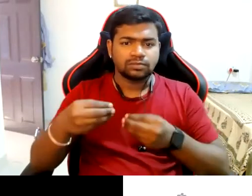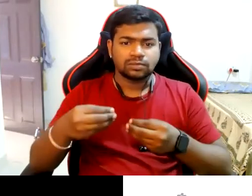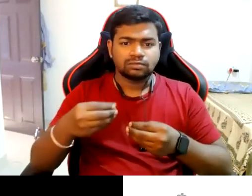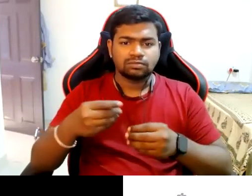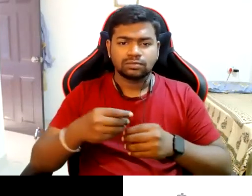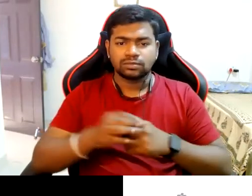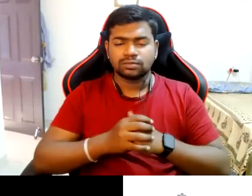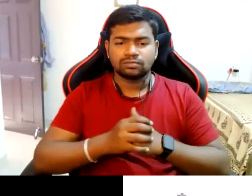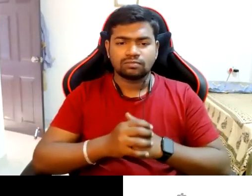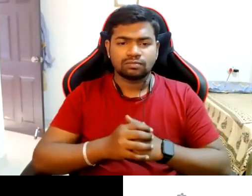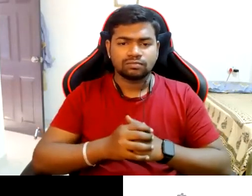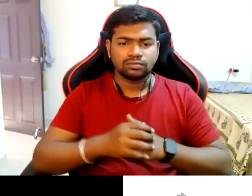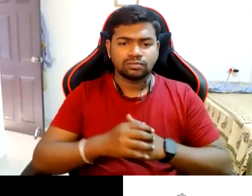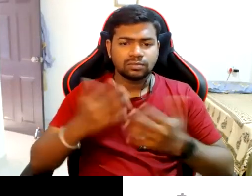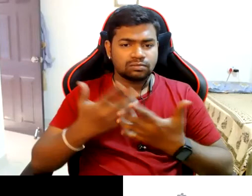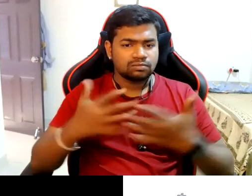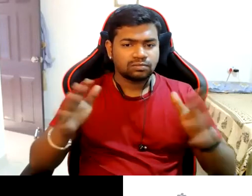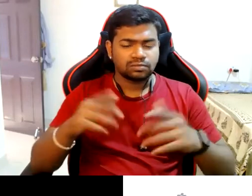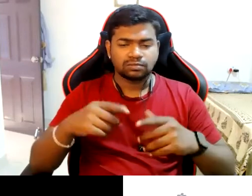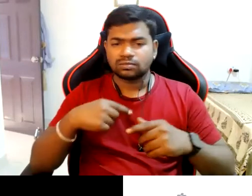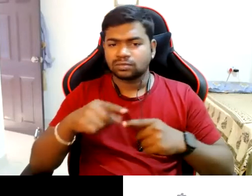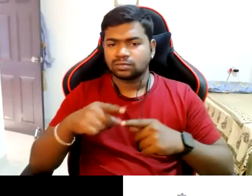my disability has vanished. I did not have to do anything, it automatically vanished.